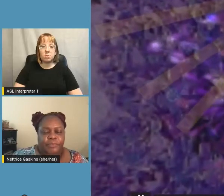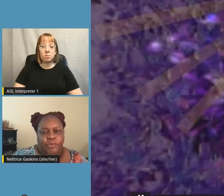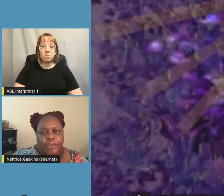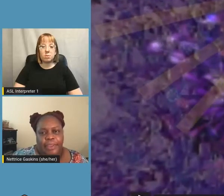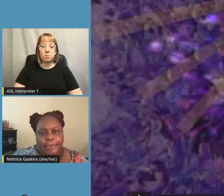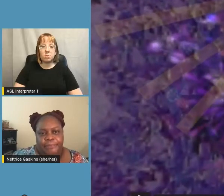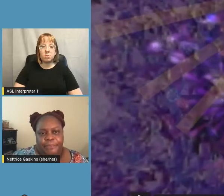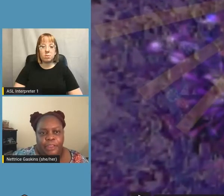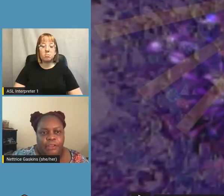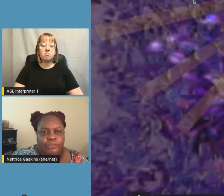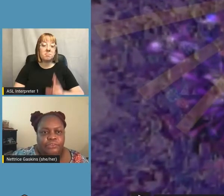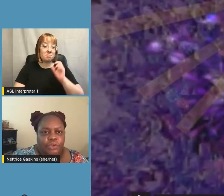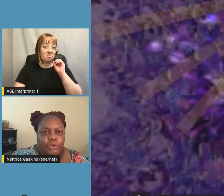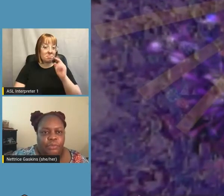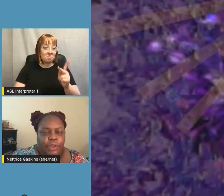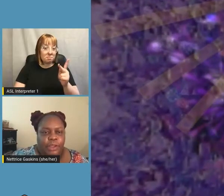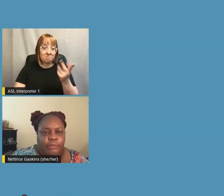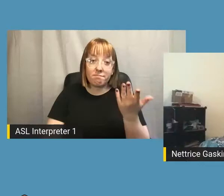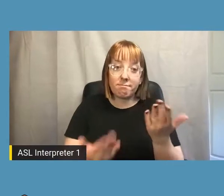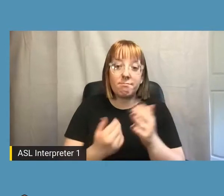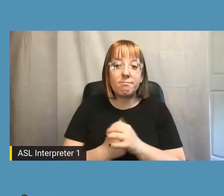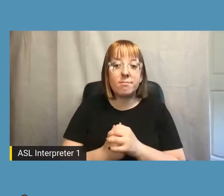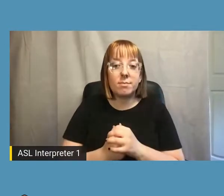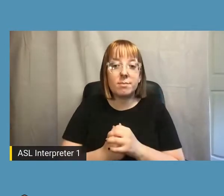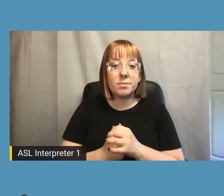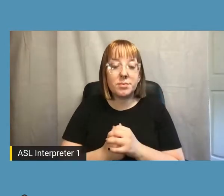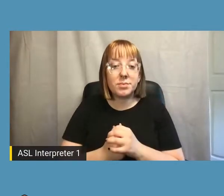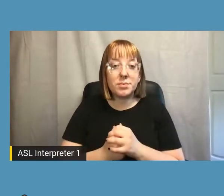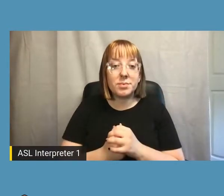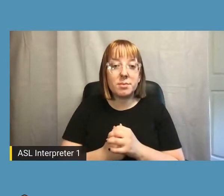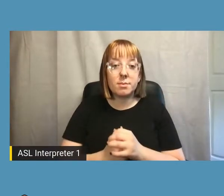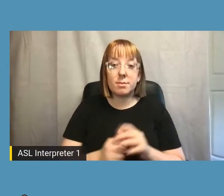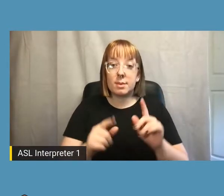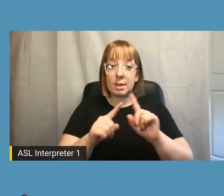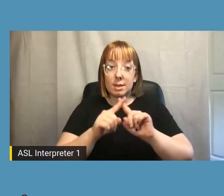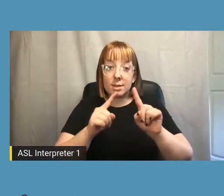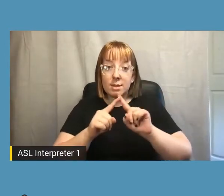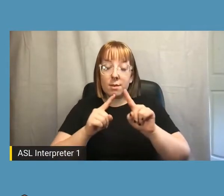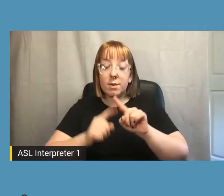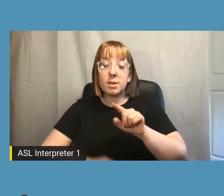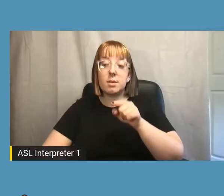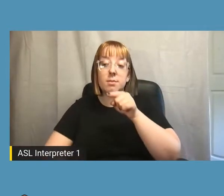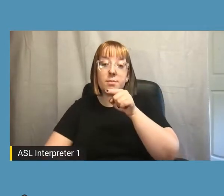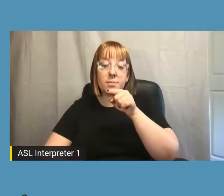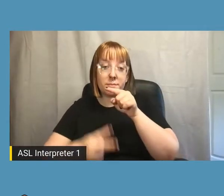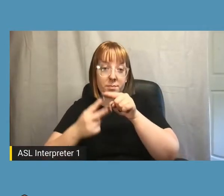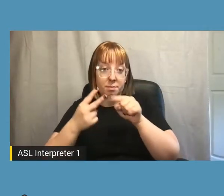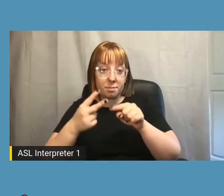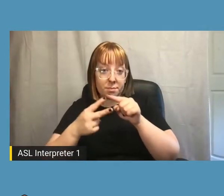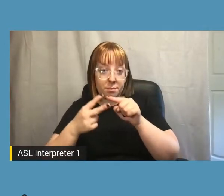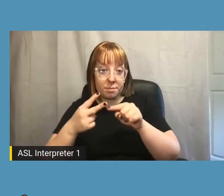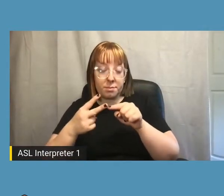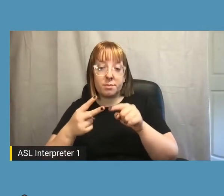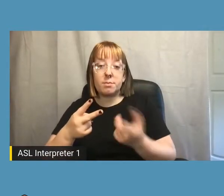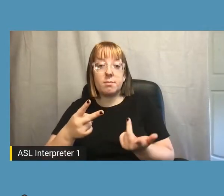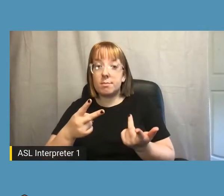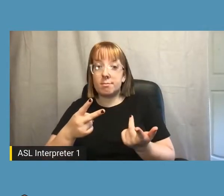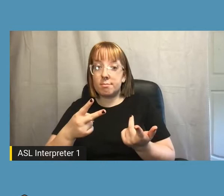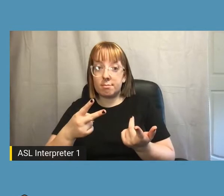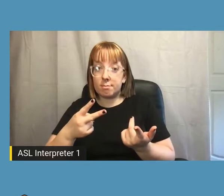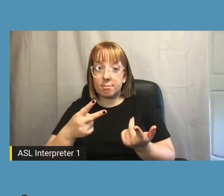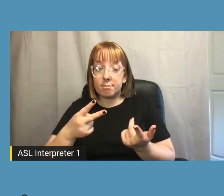okay so um the differences between um these two things is really important